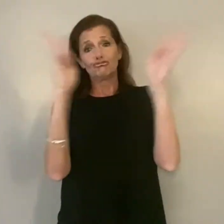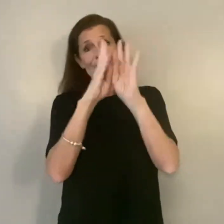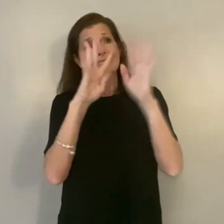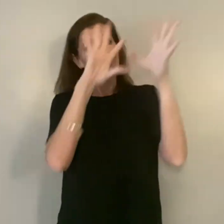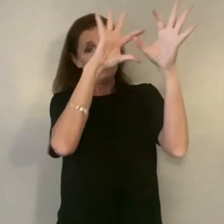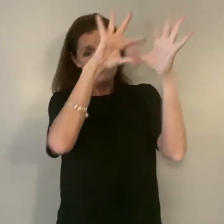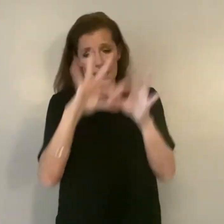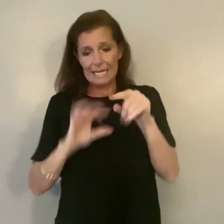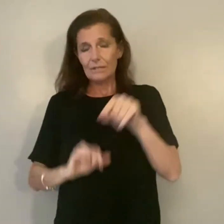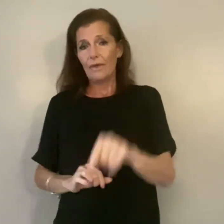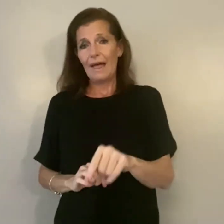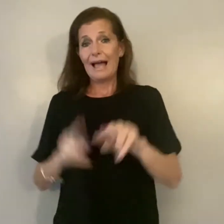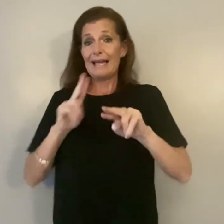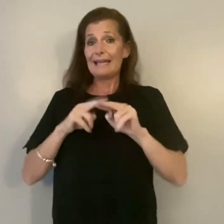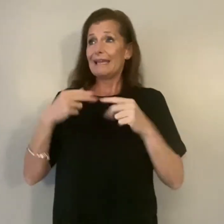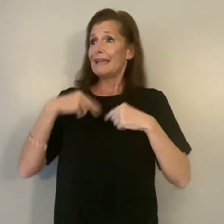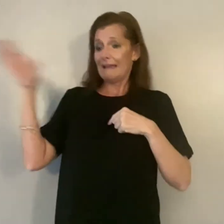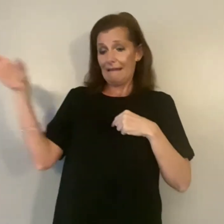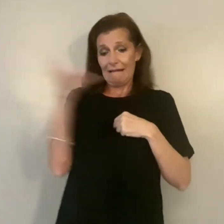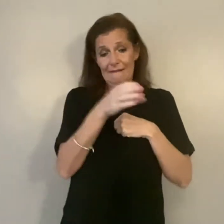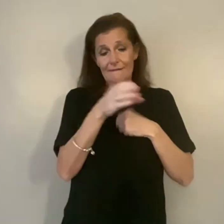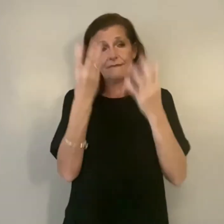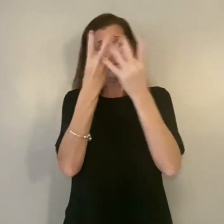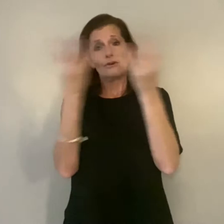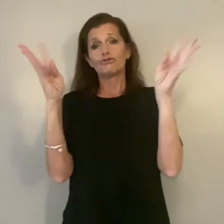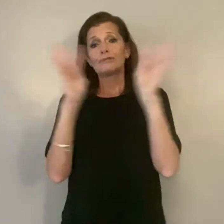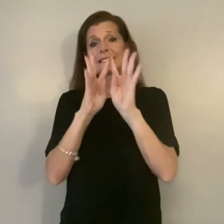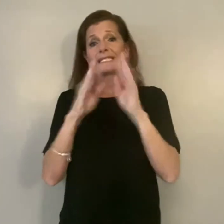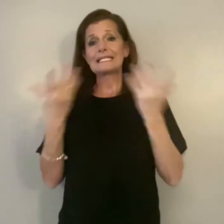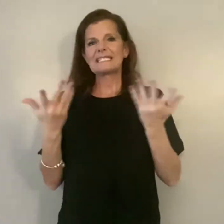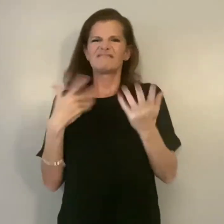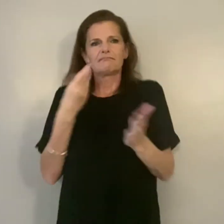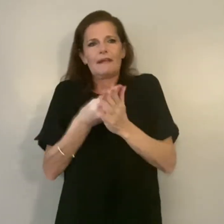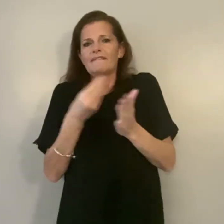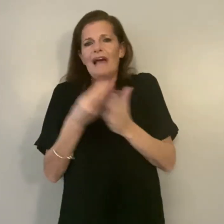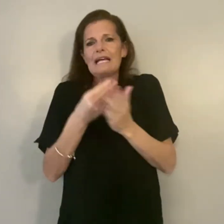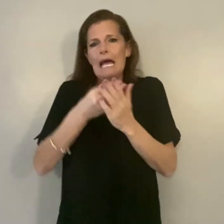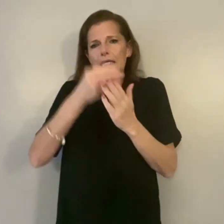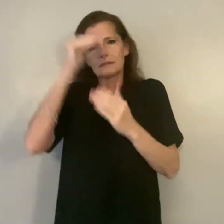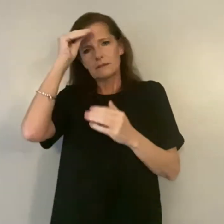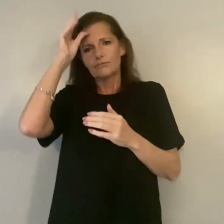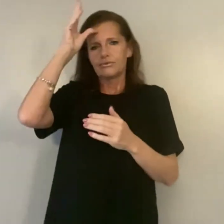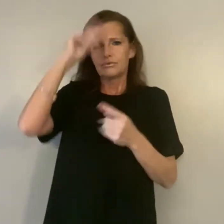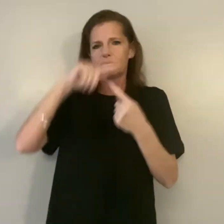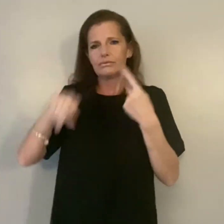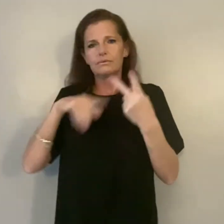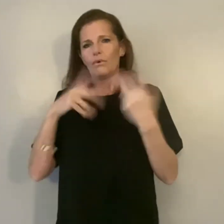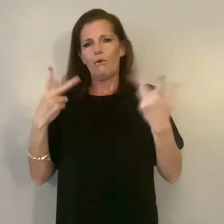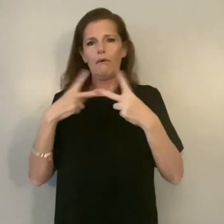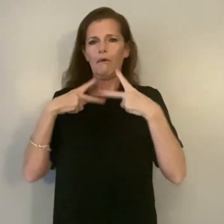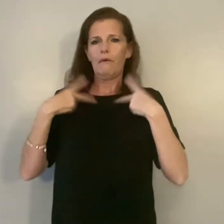link to that, if I'm brought into a board as a, somebody that has finance expertise or legal